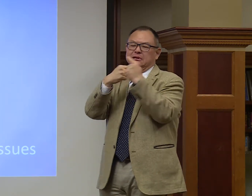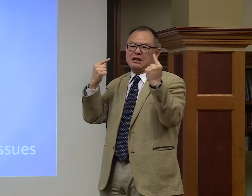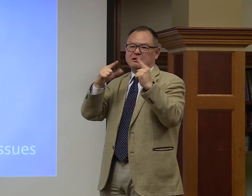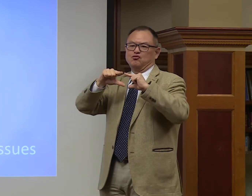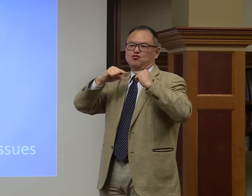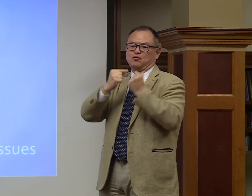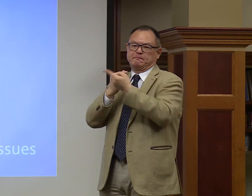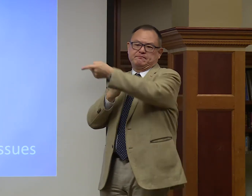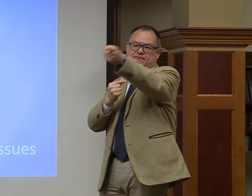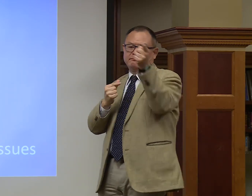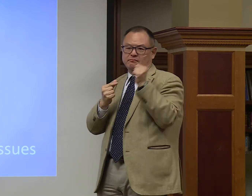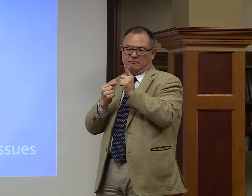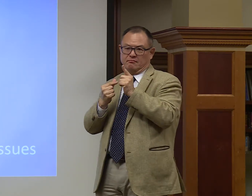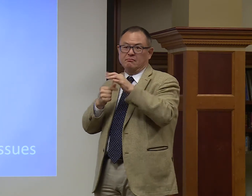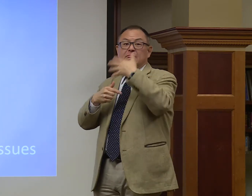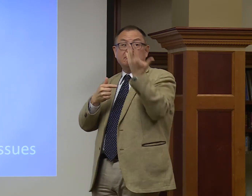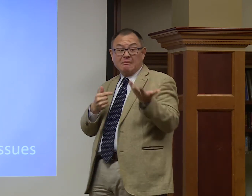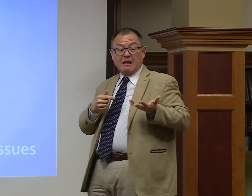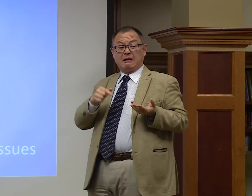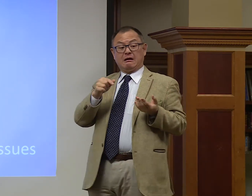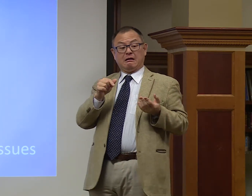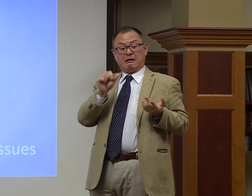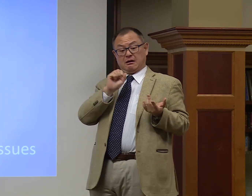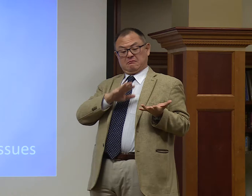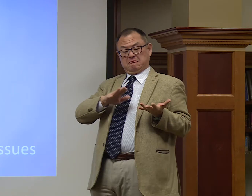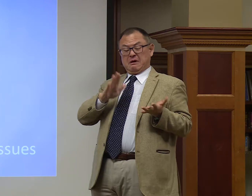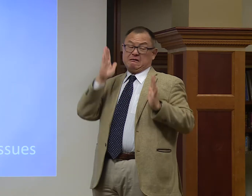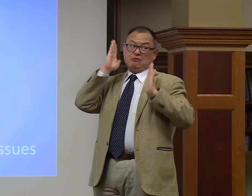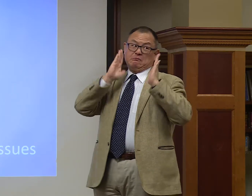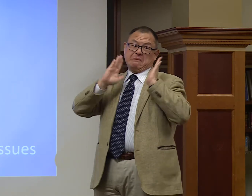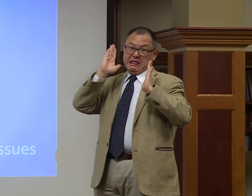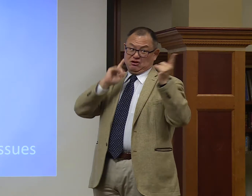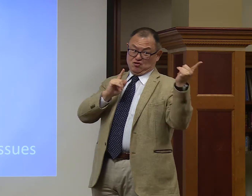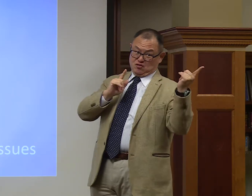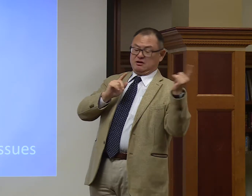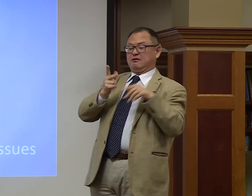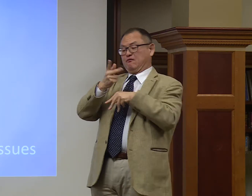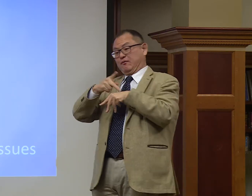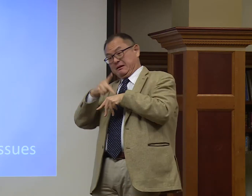Other countries in Asia-- like Malaysia, the Philippines, et cetera--